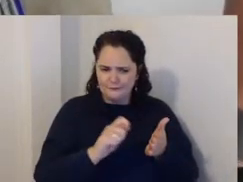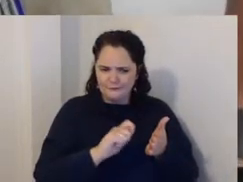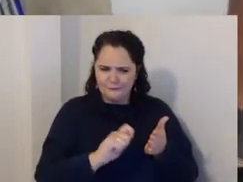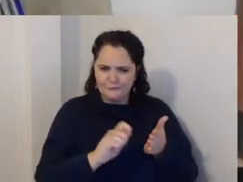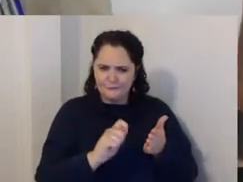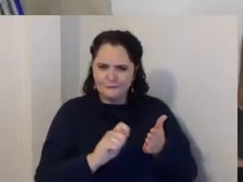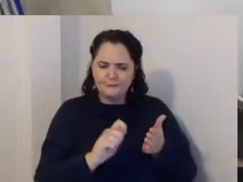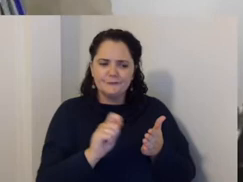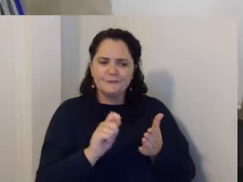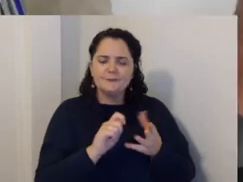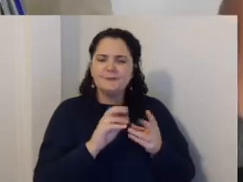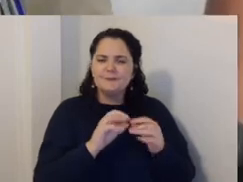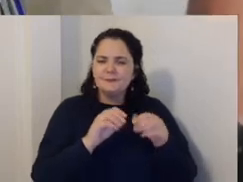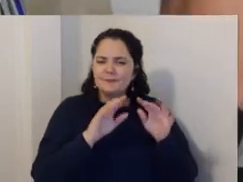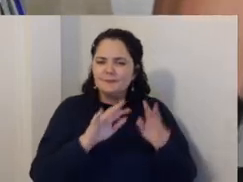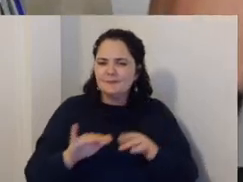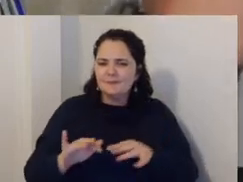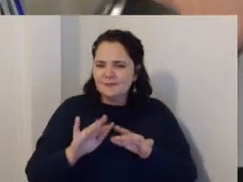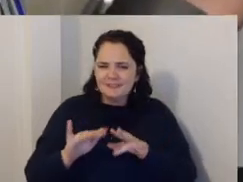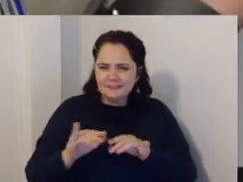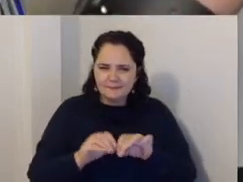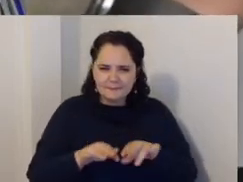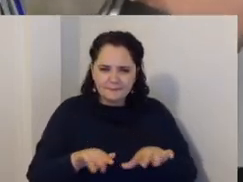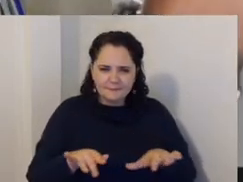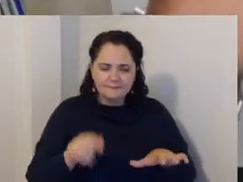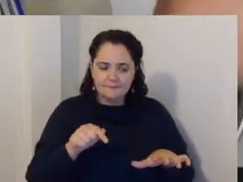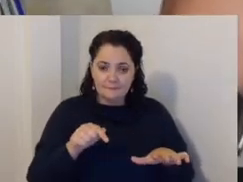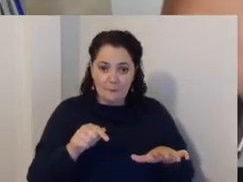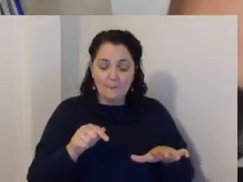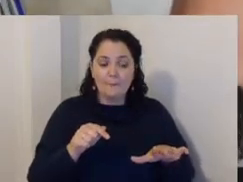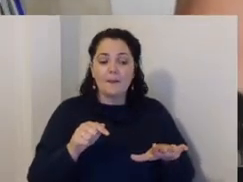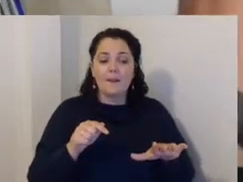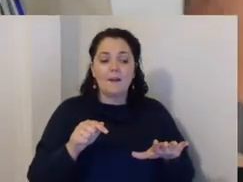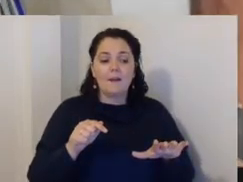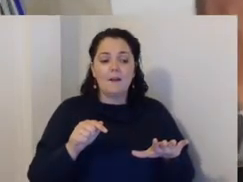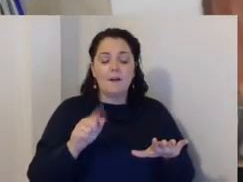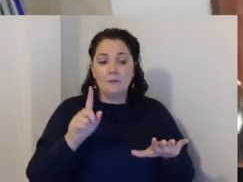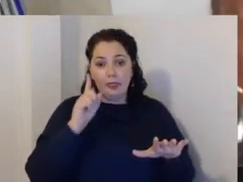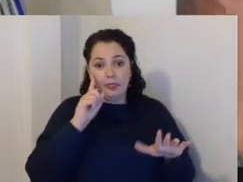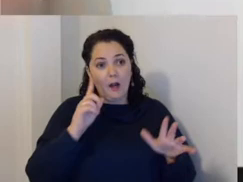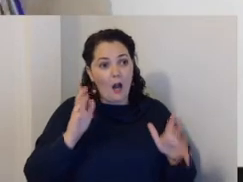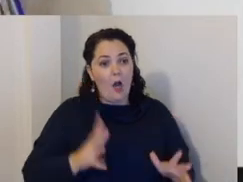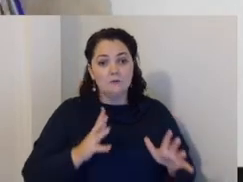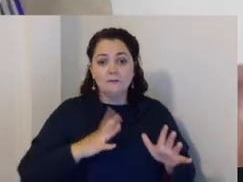of sandpaper and get some of that graphite down now it probably won't take as much as you think